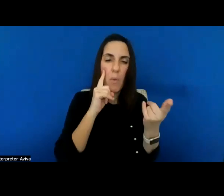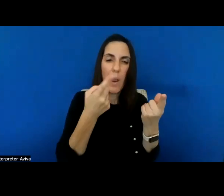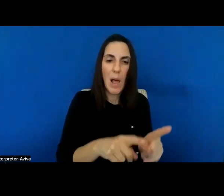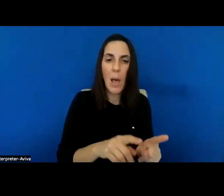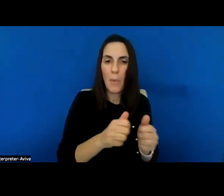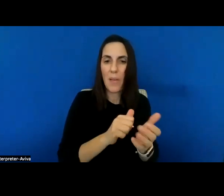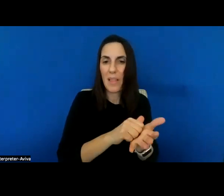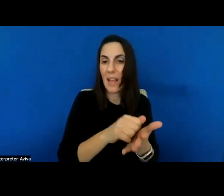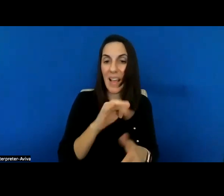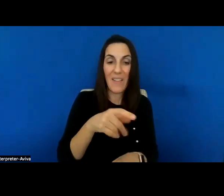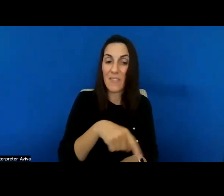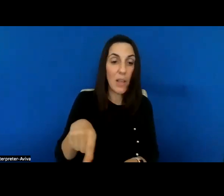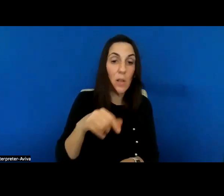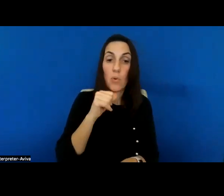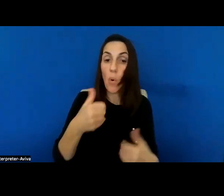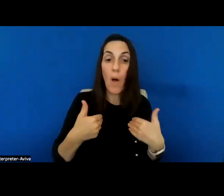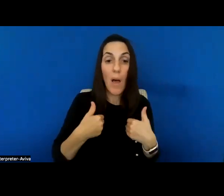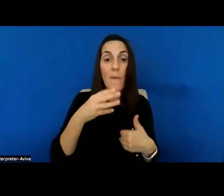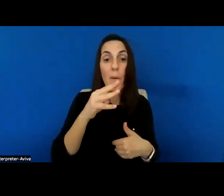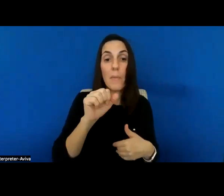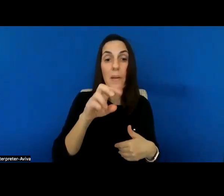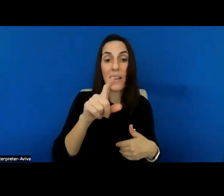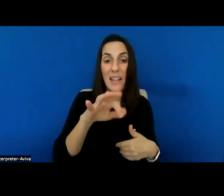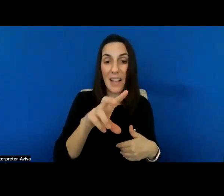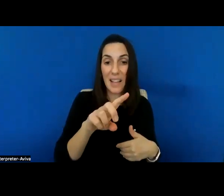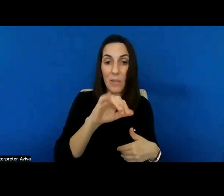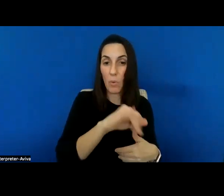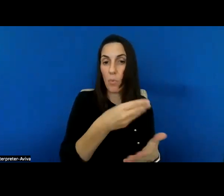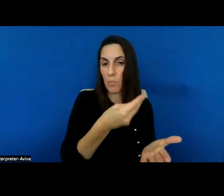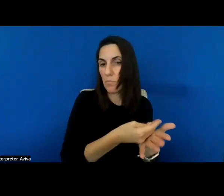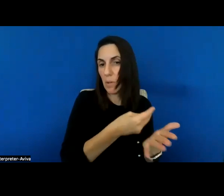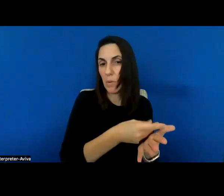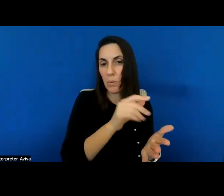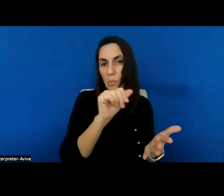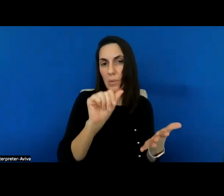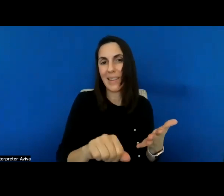Medicaid, simply those funds you can list what we call a successor.